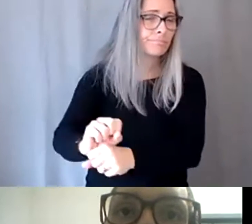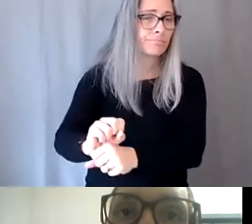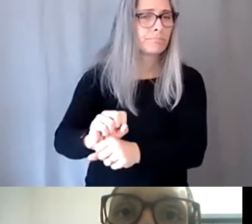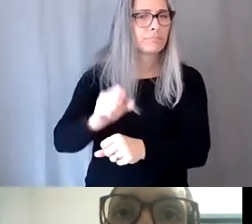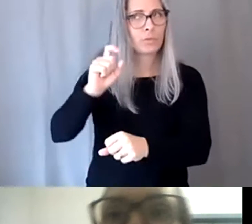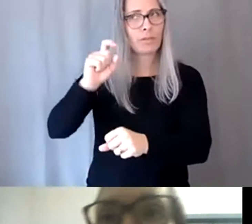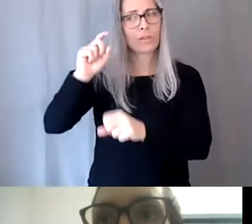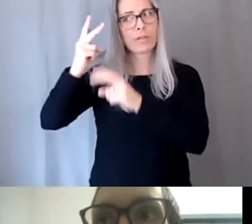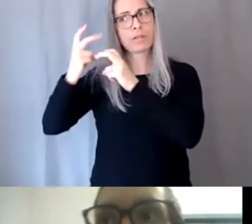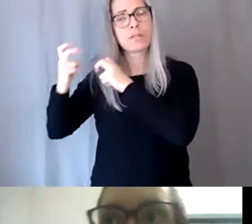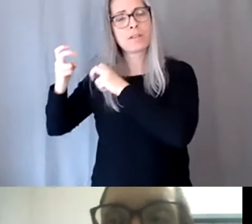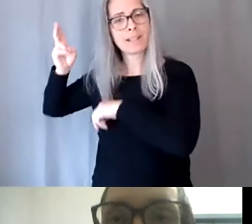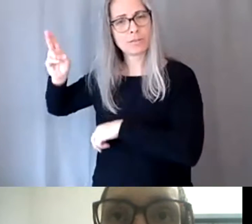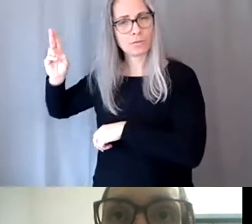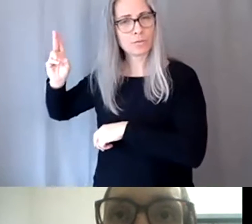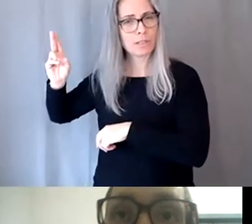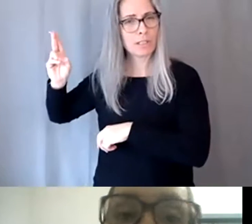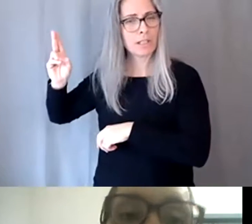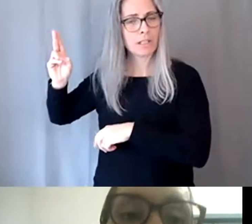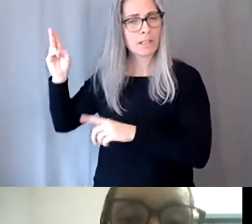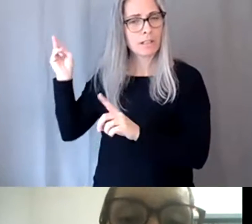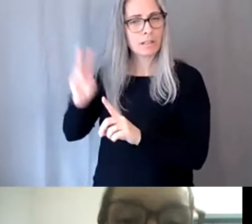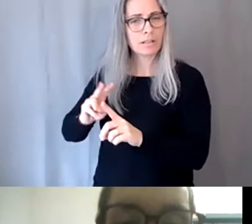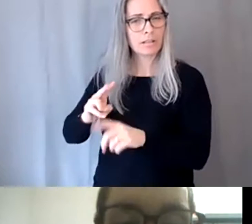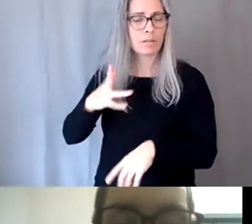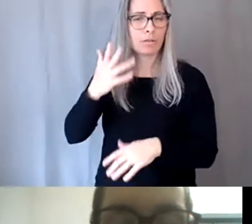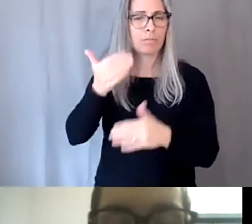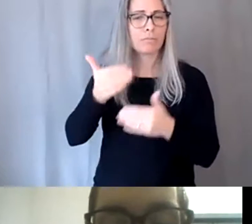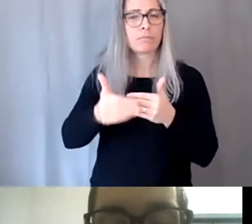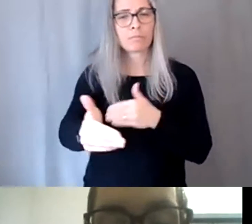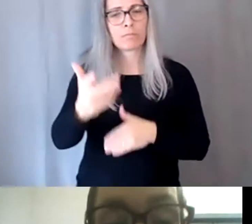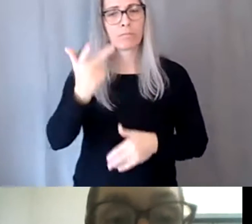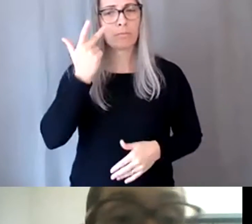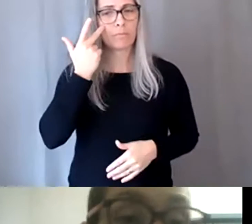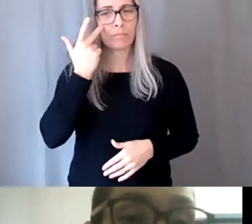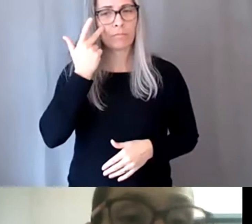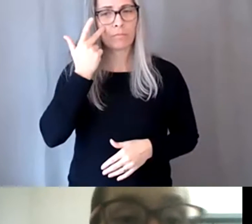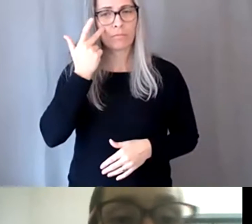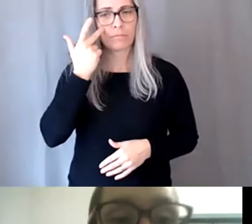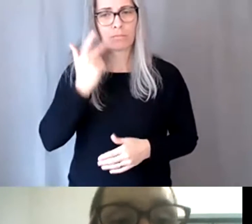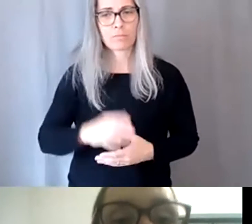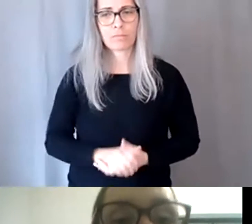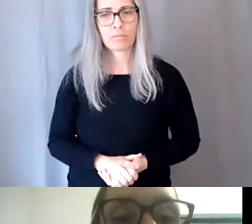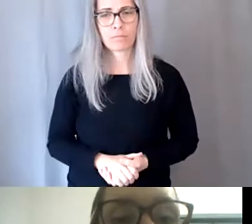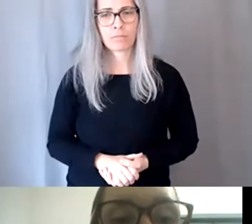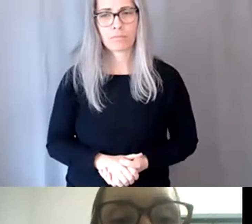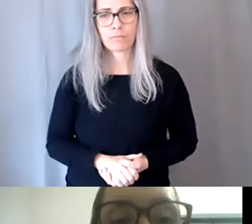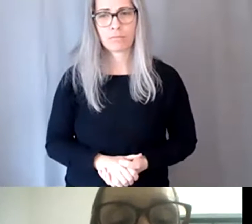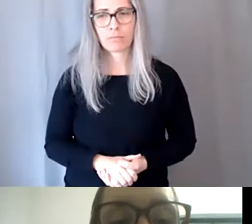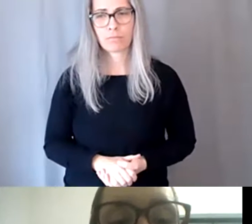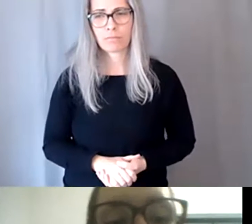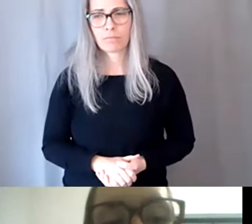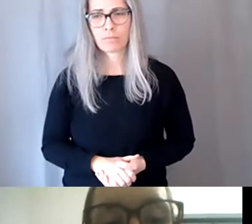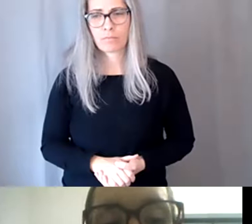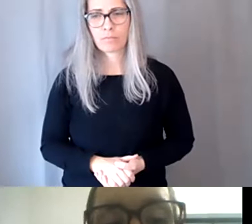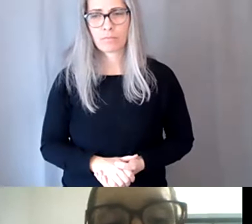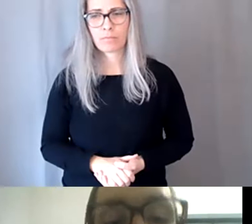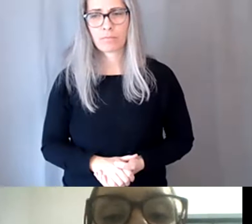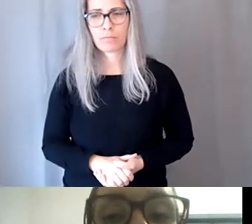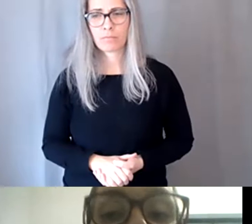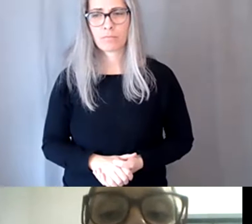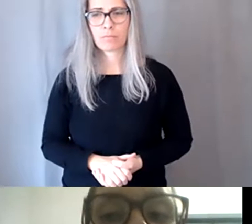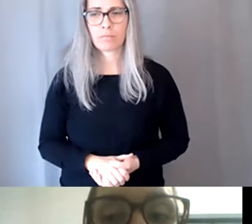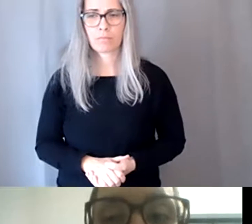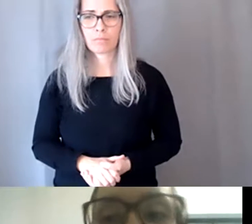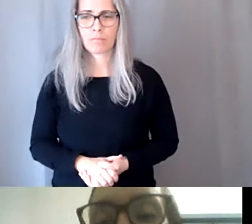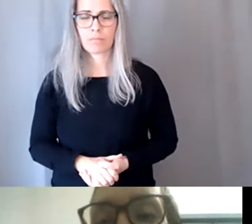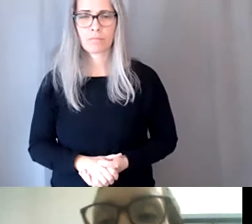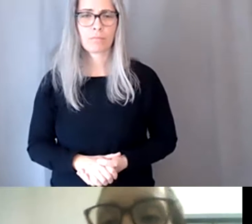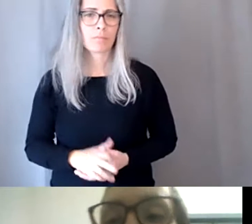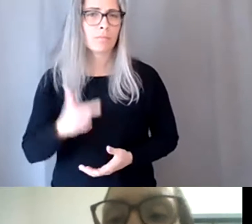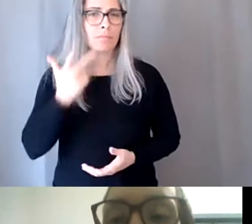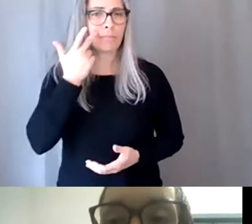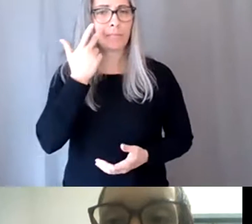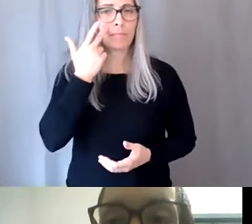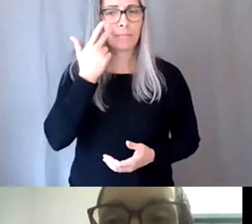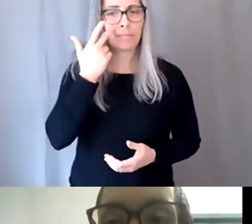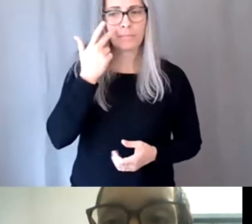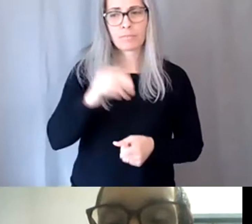we'll see we have to look forward to know more about how the COVID-19